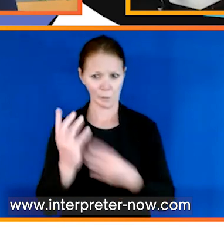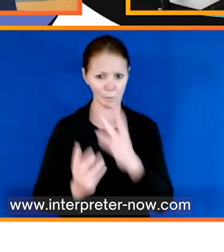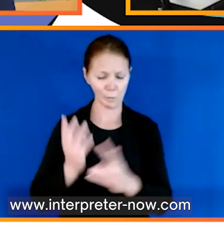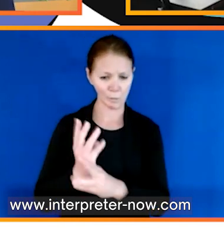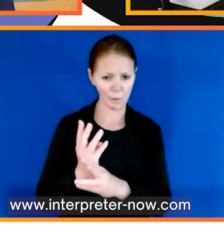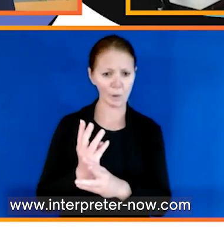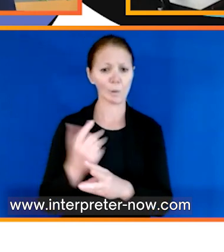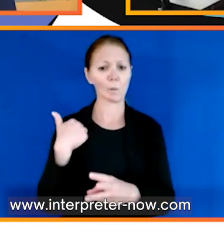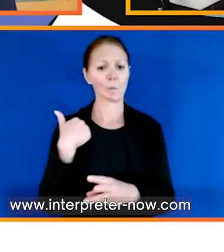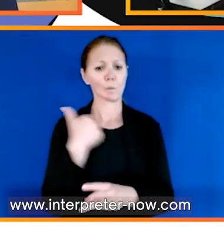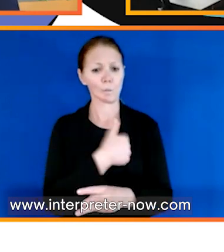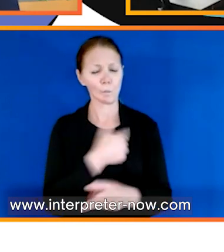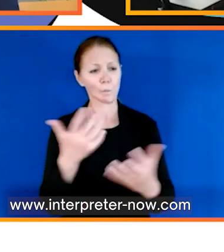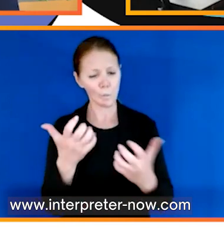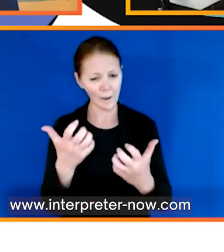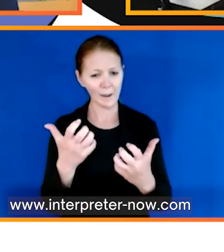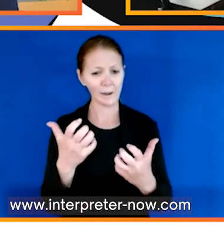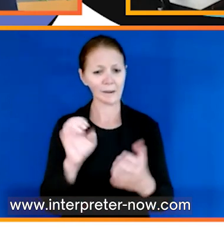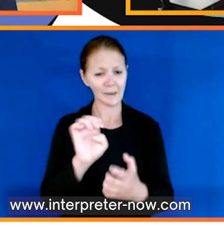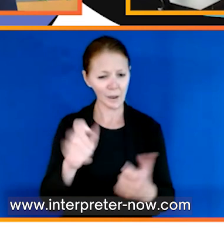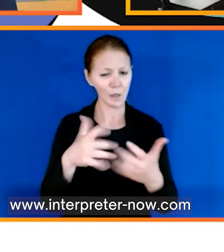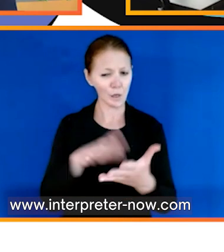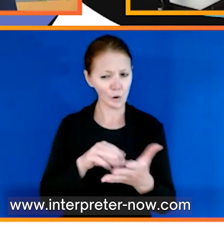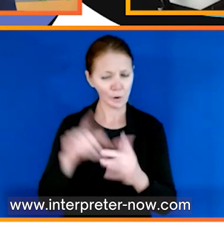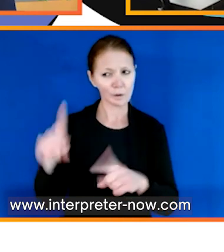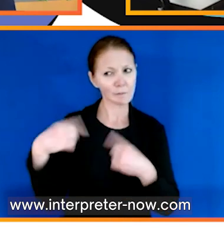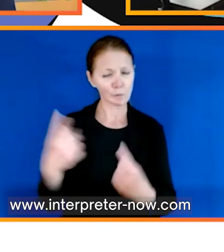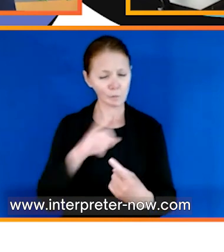it comes to Diversity, Equity, and Inclusion, with budgets contracting in the current market.